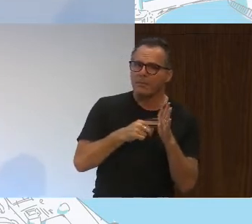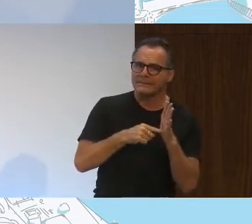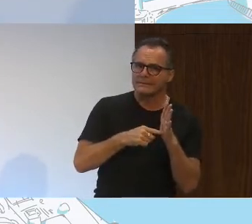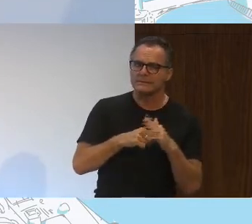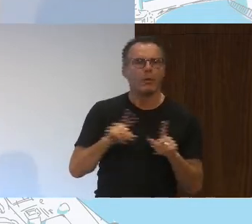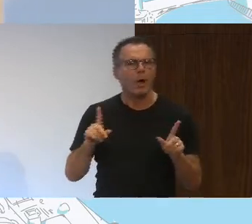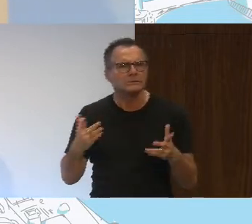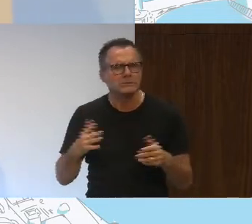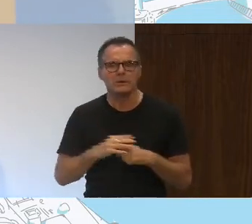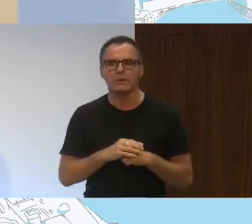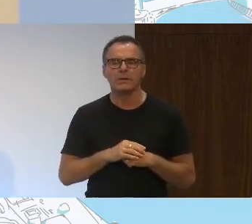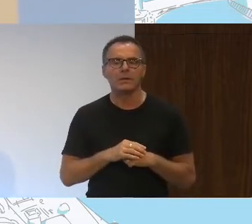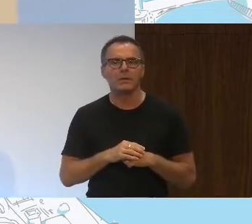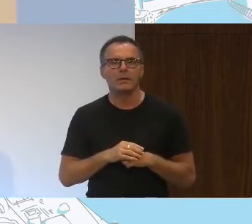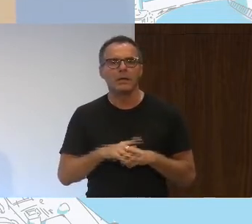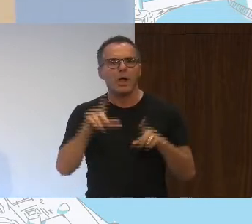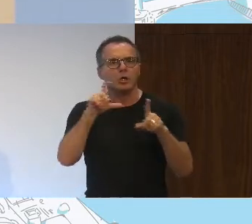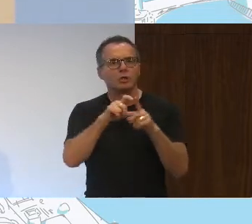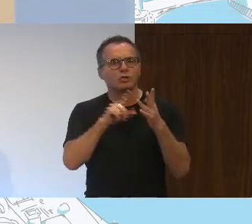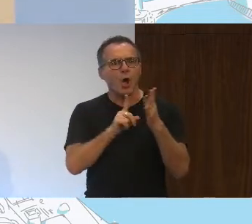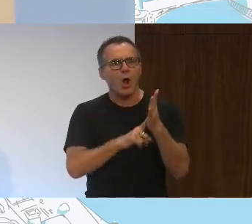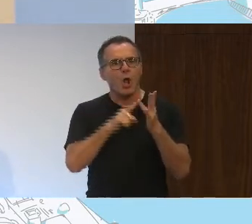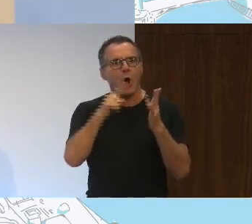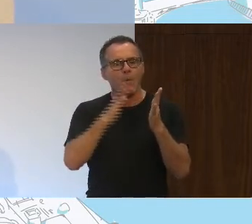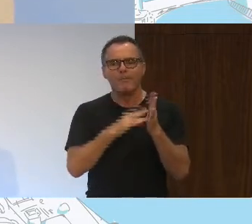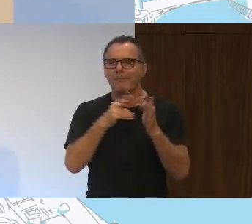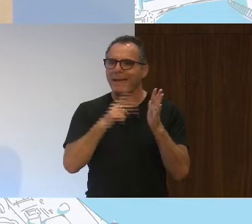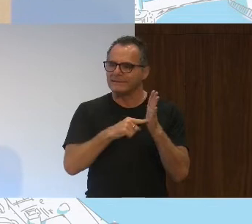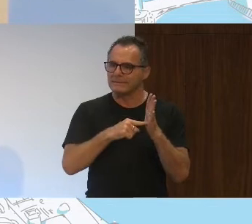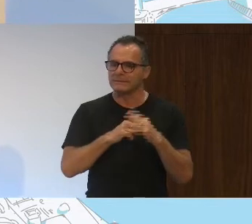Would you recommend, is it Dolavant? as a preventative treatment?